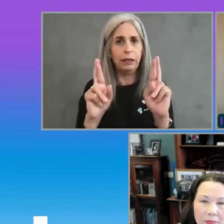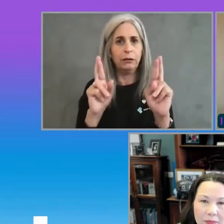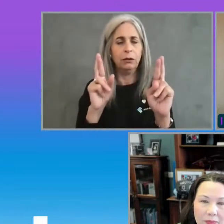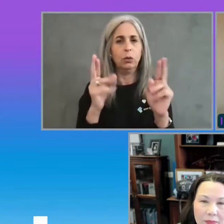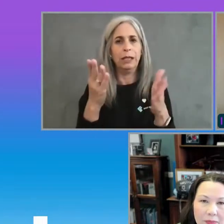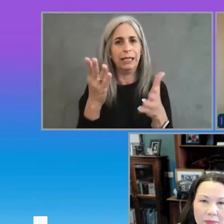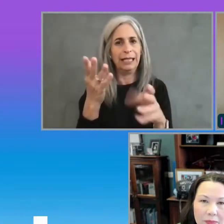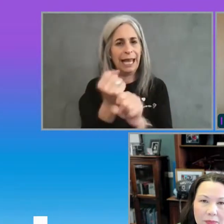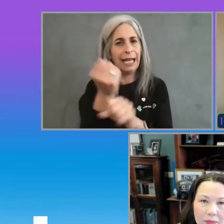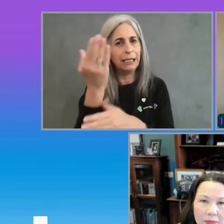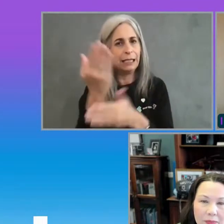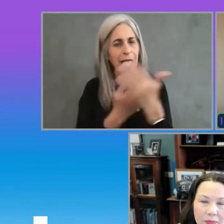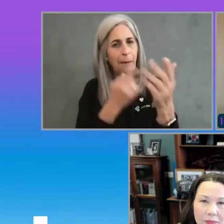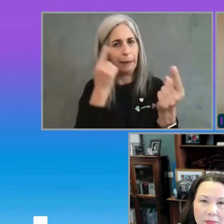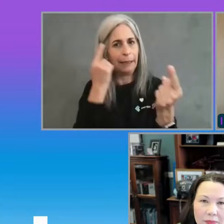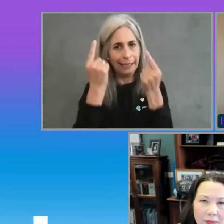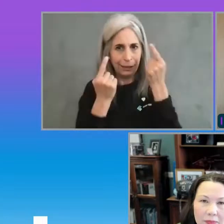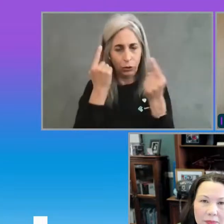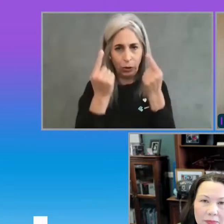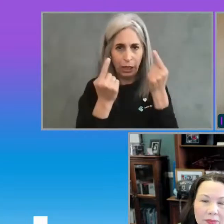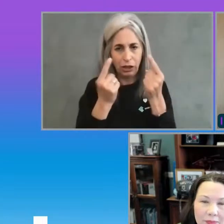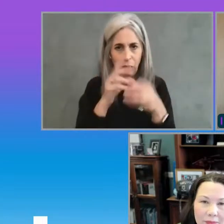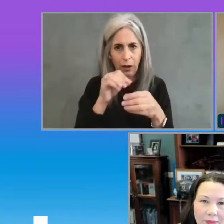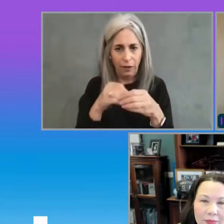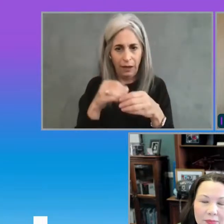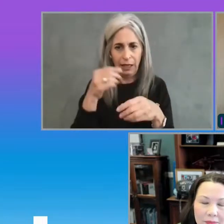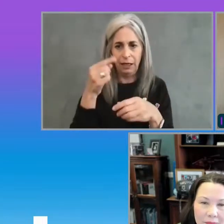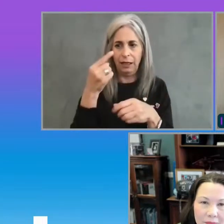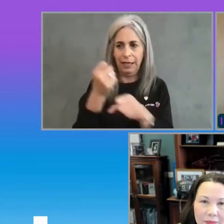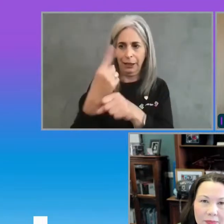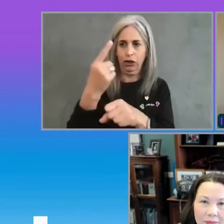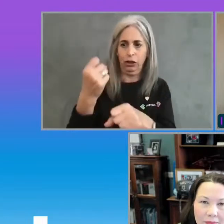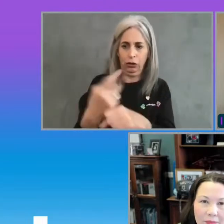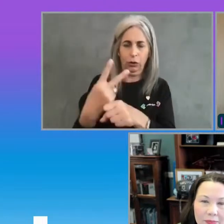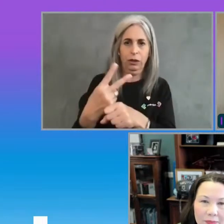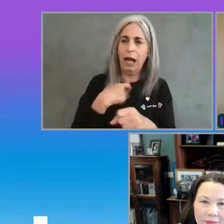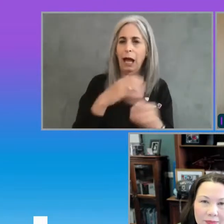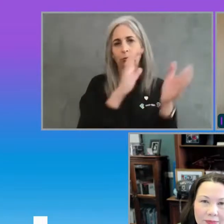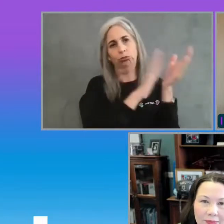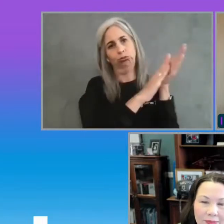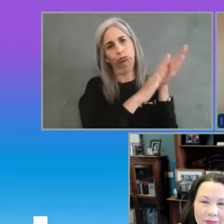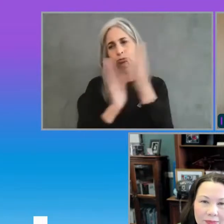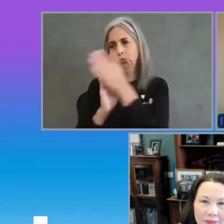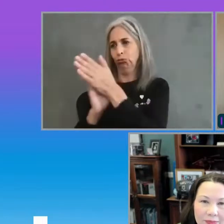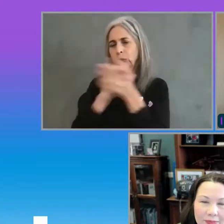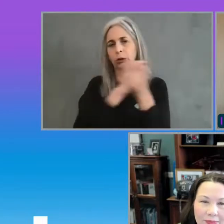consideration in these two years. So I applaud you for